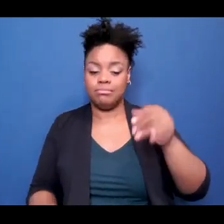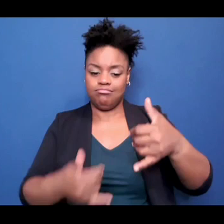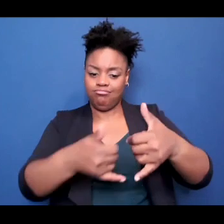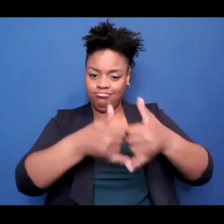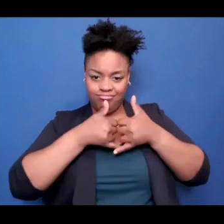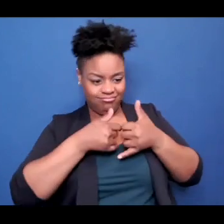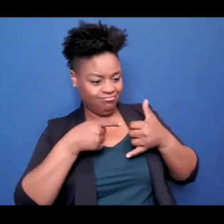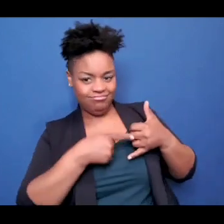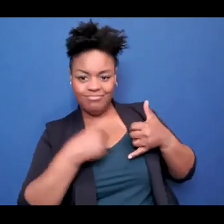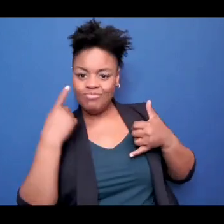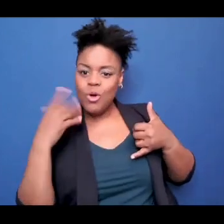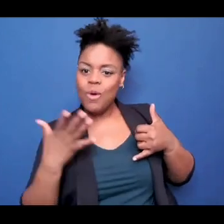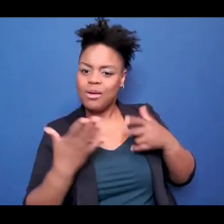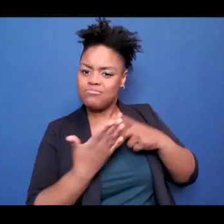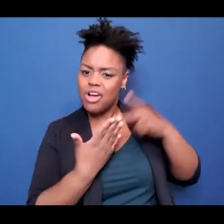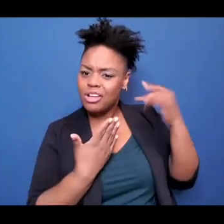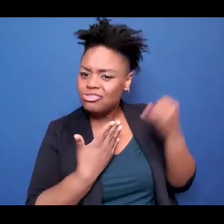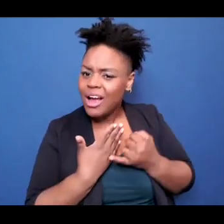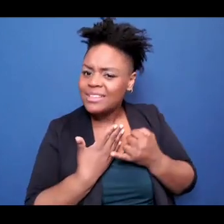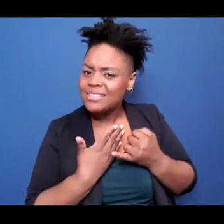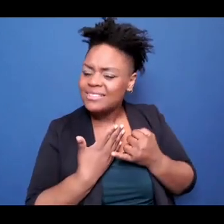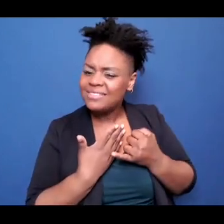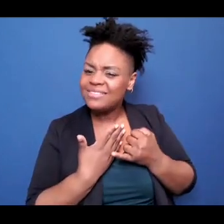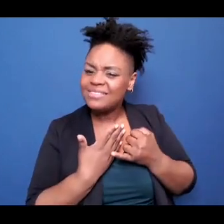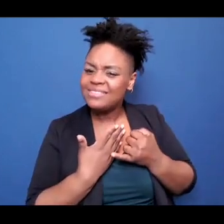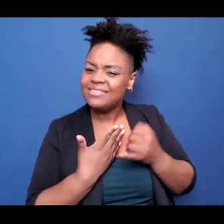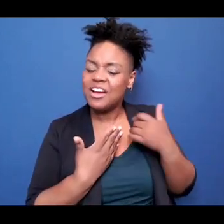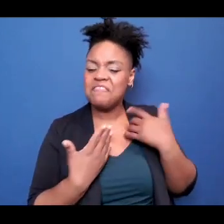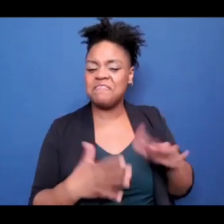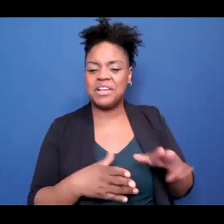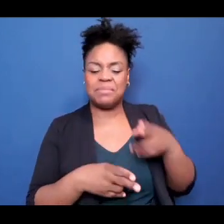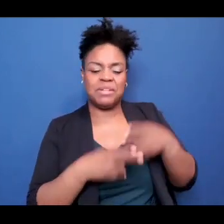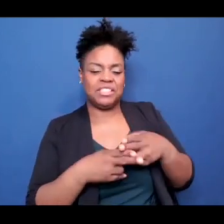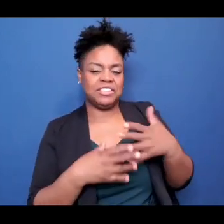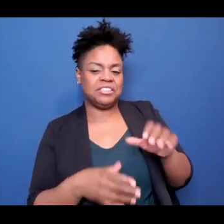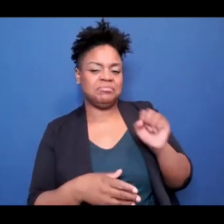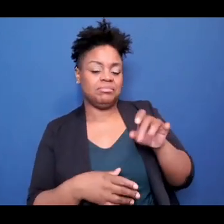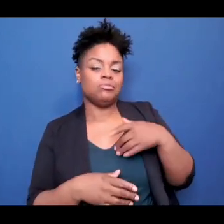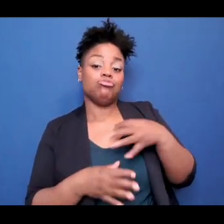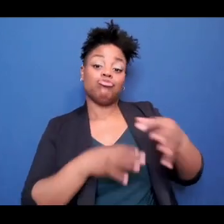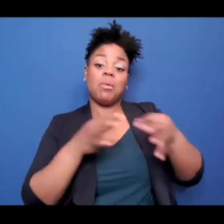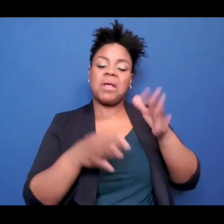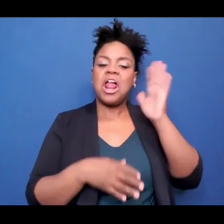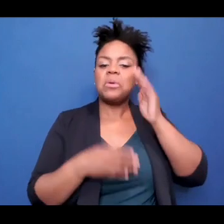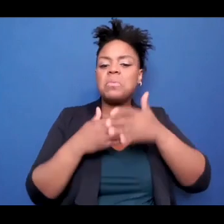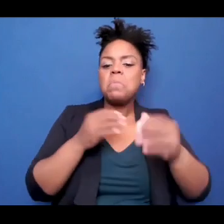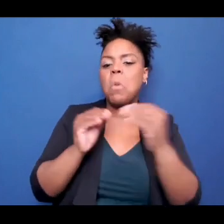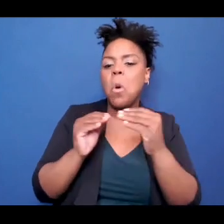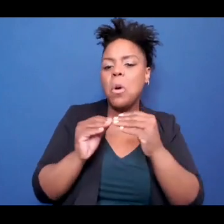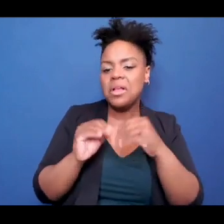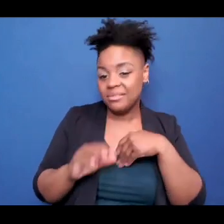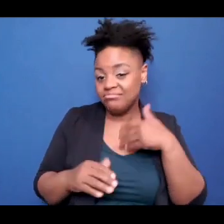OF BEING AN NLM GRANTEE FOR A BOOK PROJECT AS DR. RESNIK MENTIONED AND SO I'LL BE